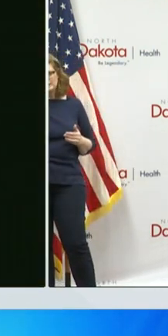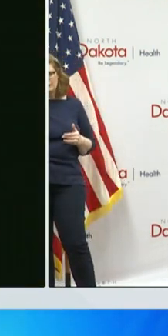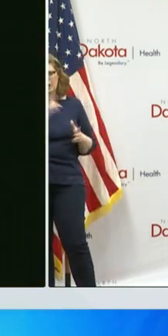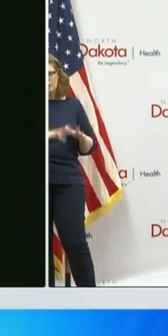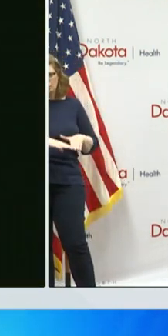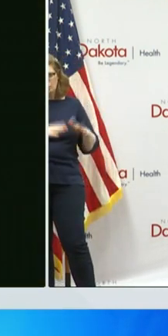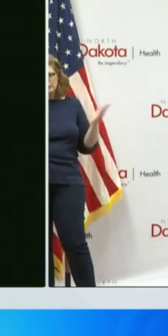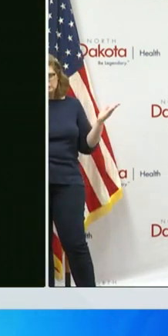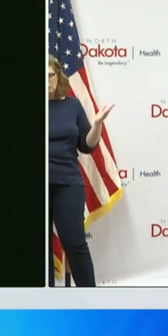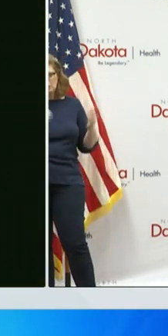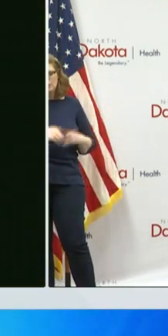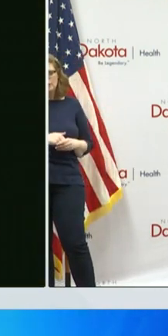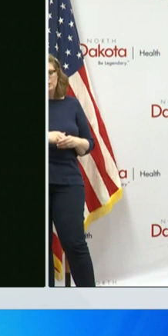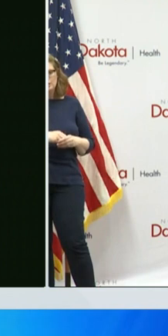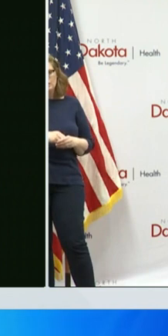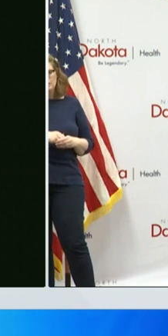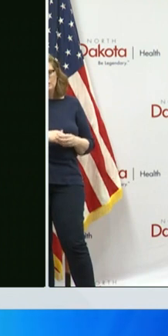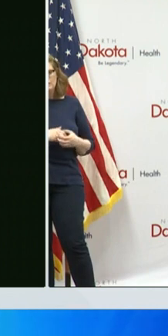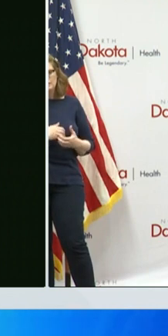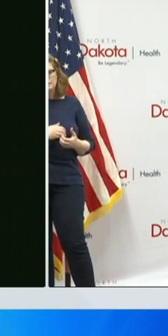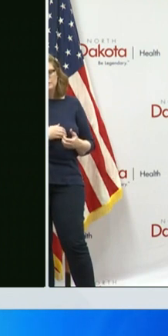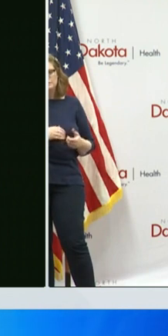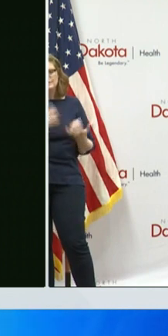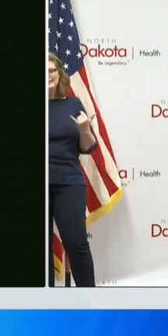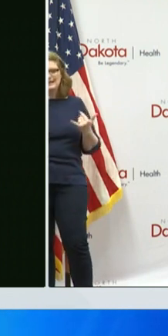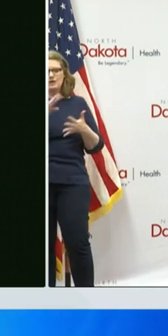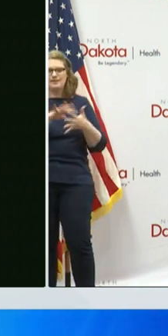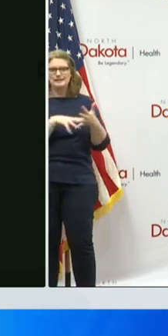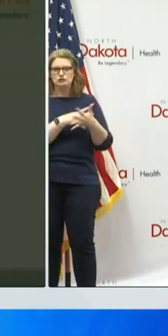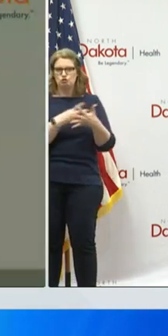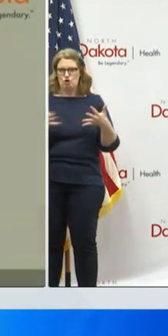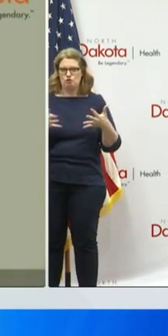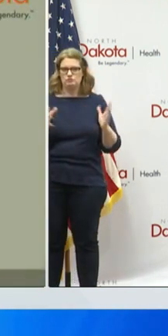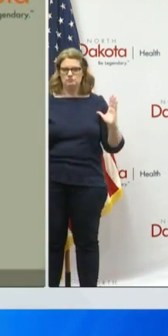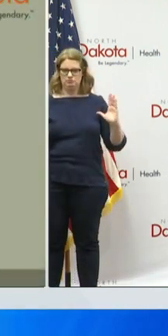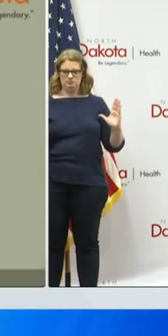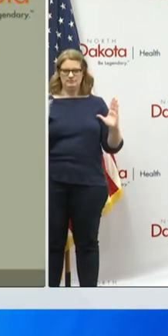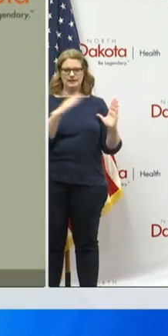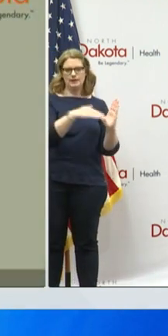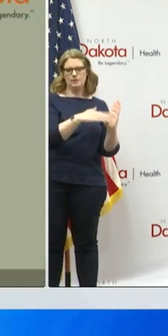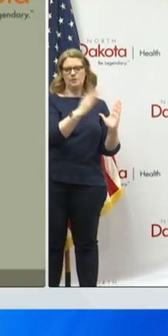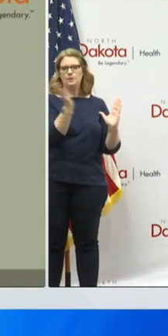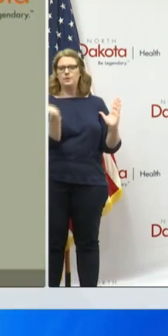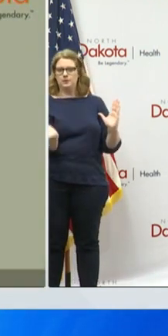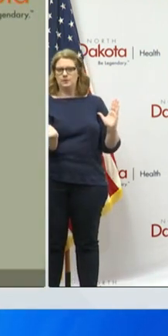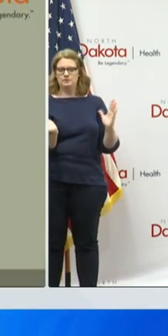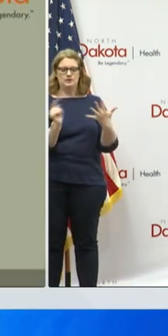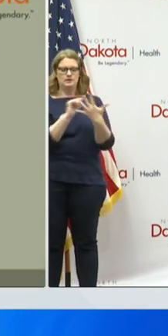BEEN CLOSED, SO WITH THAT, WE WANT TO TALK A LITTLE BIT ABOUT NORTH DAKOTA SMART RESTART, WE